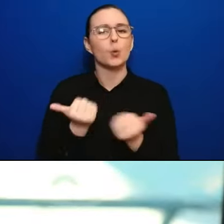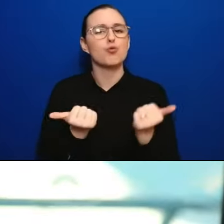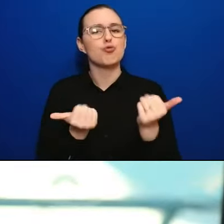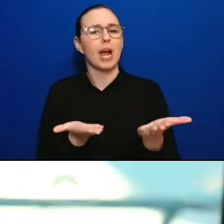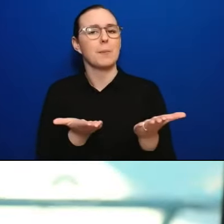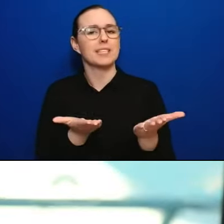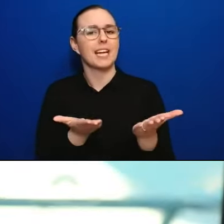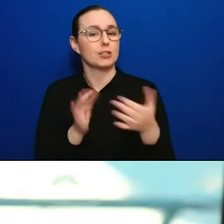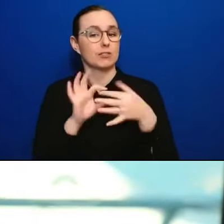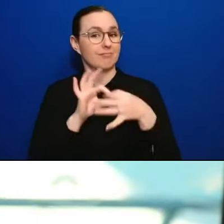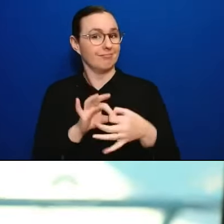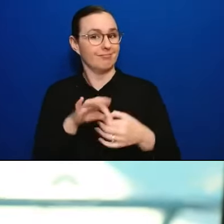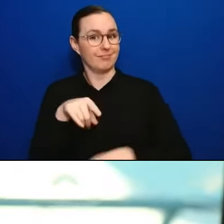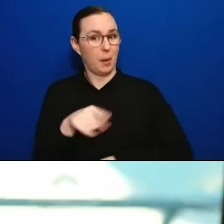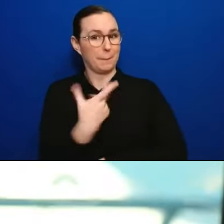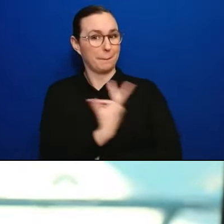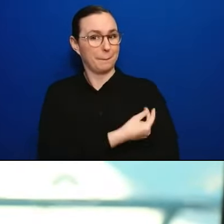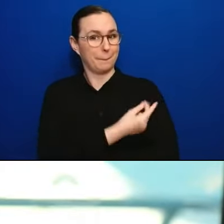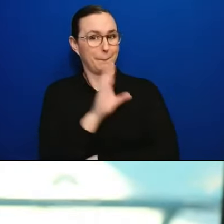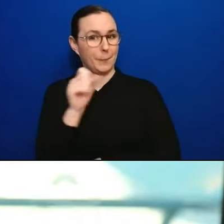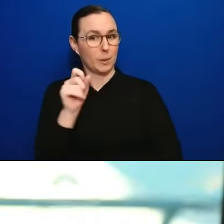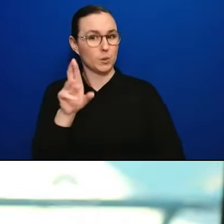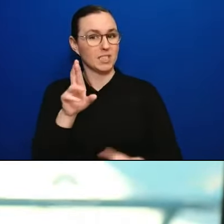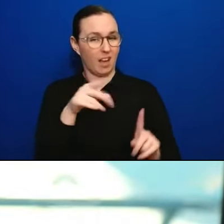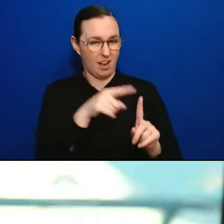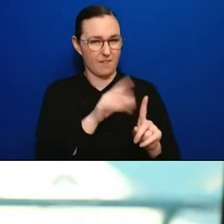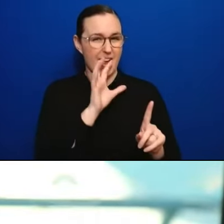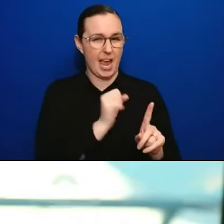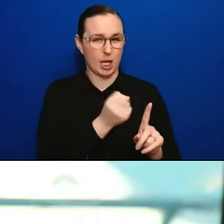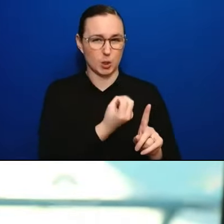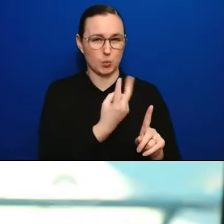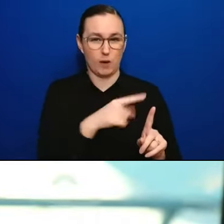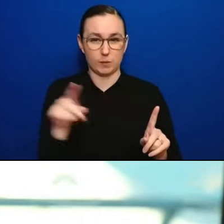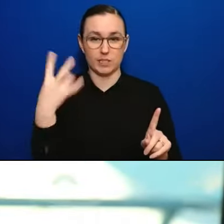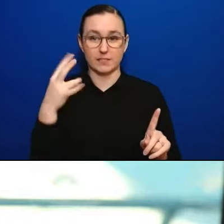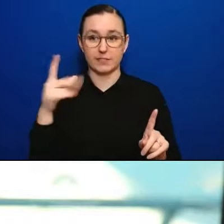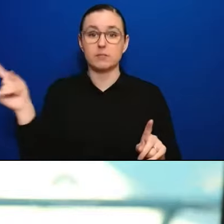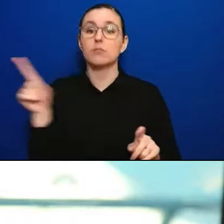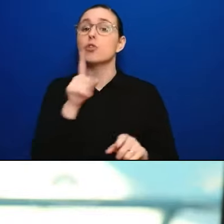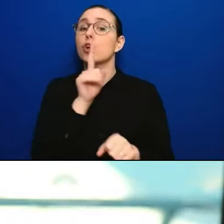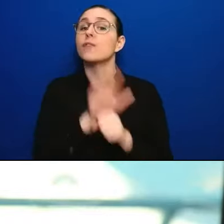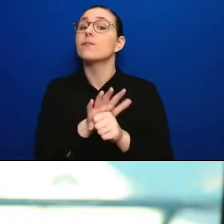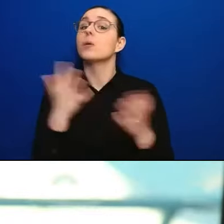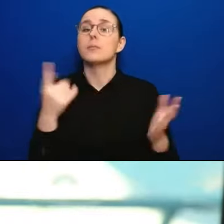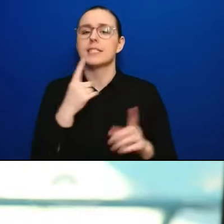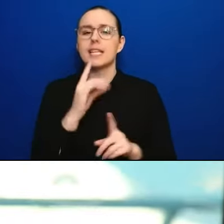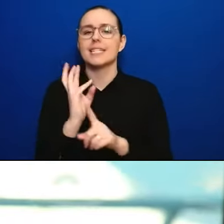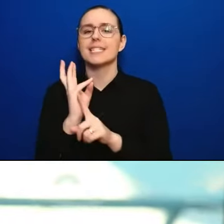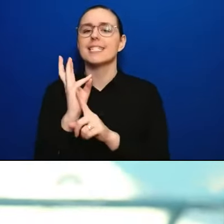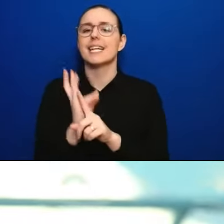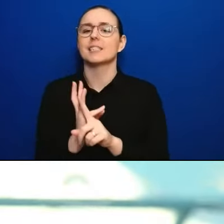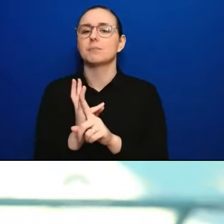talked last week on the national advisory committee on immunization came out with